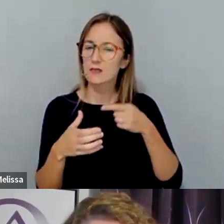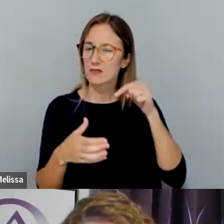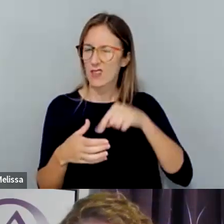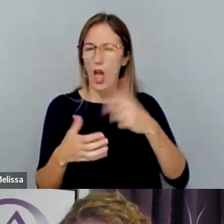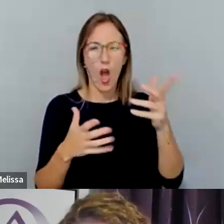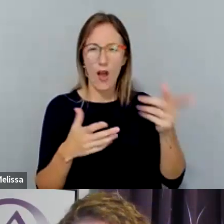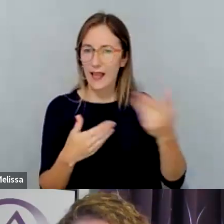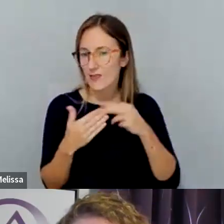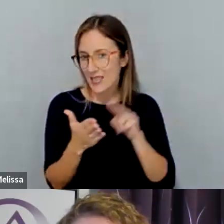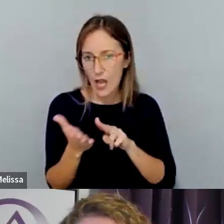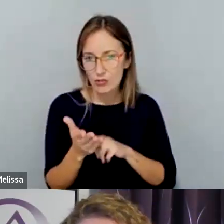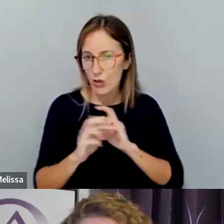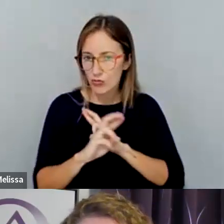qualified interpreter. Police Department's are provided to that and often